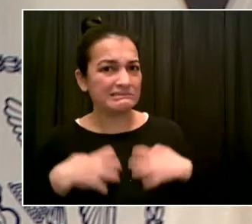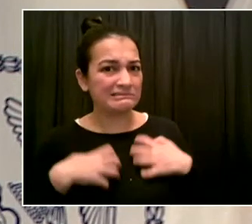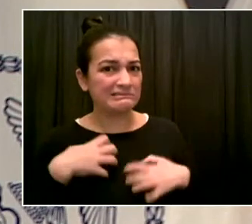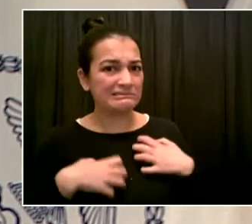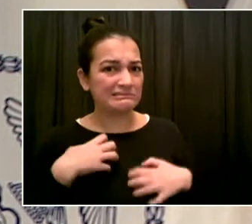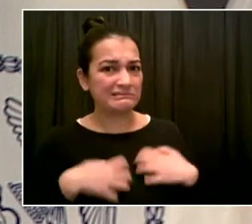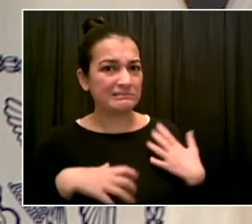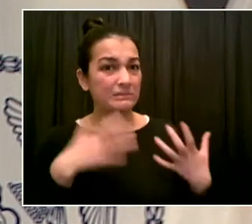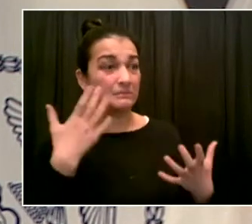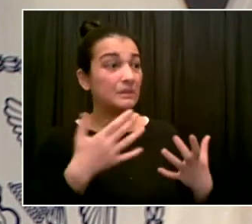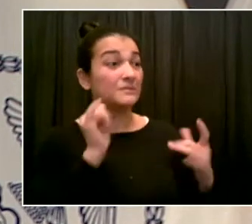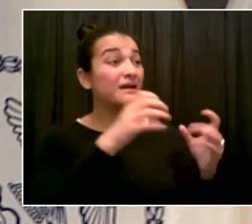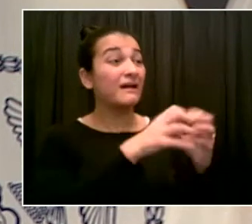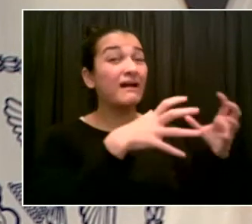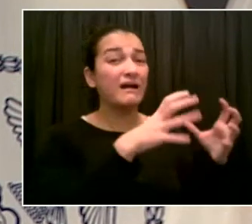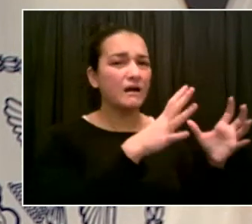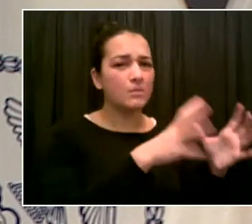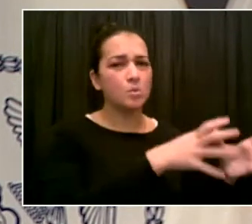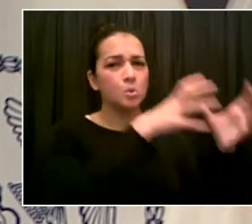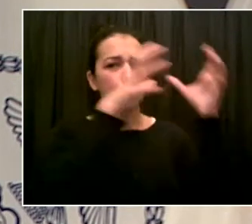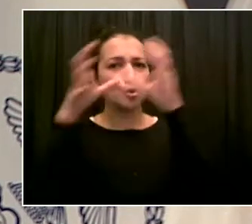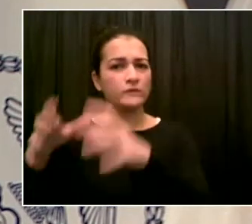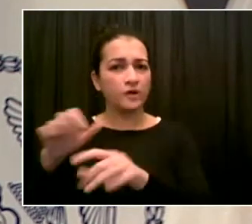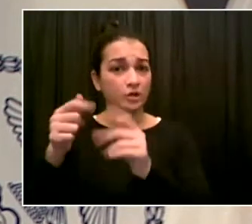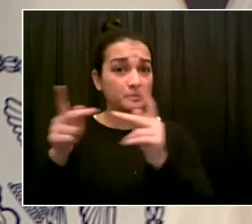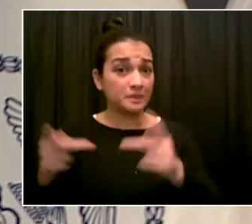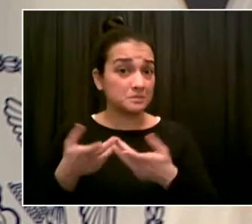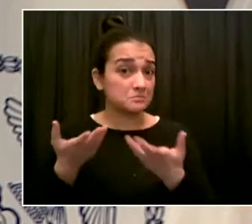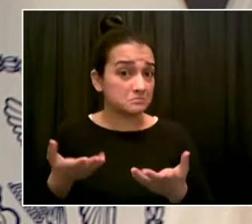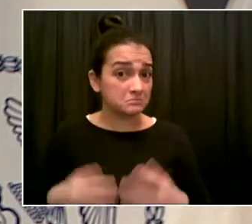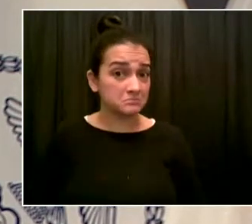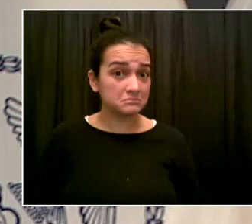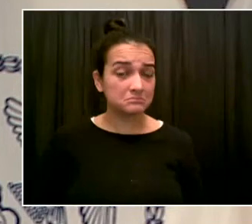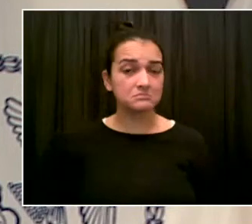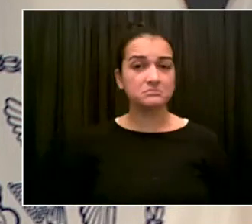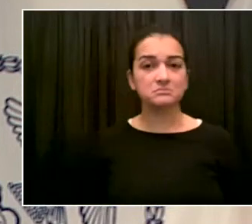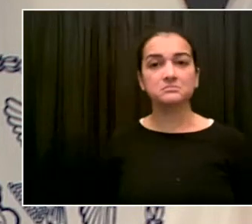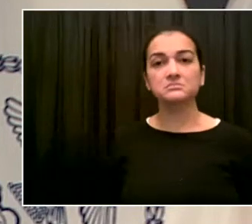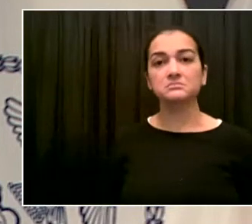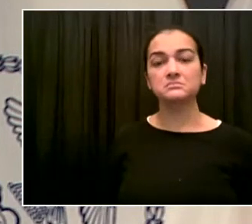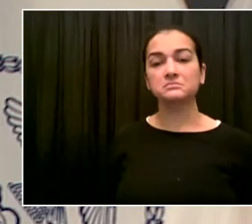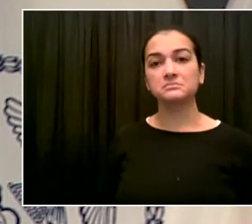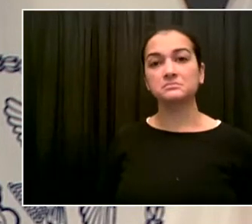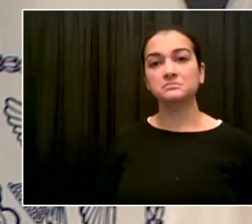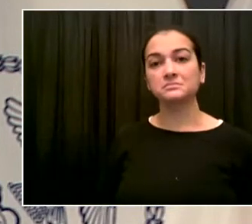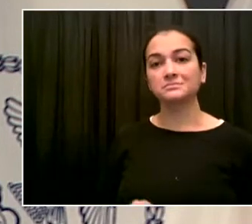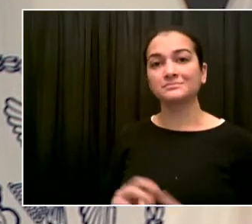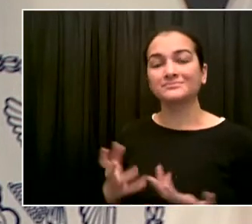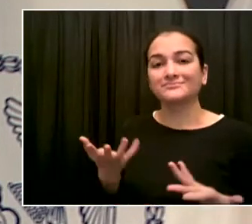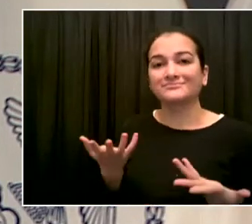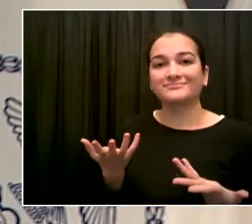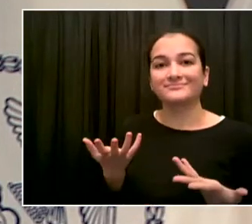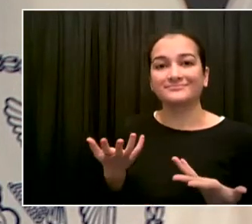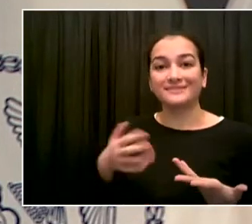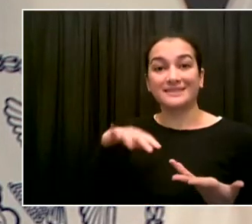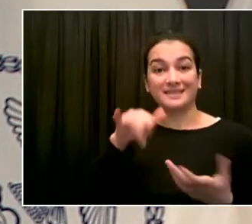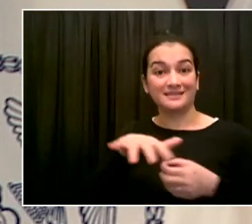NOT TAKE UP THE ENTIRE SPACE AS YOU JUST MENTIONED. IS THERE A BETTER LOCATION? A PLACE THAT